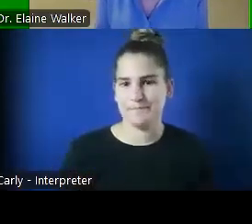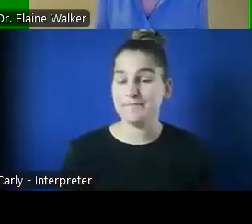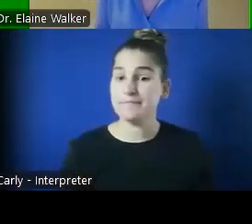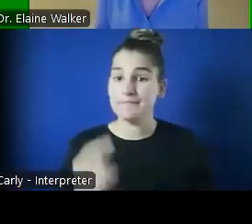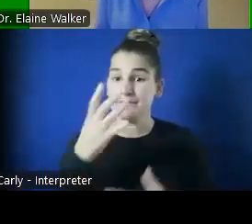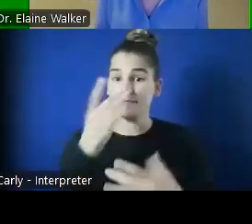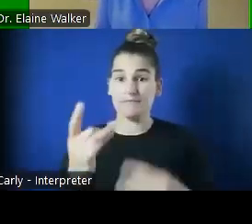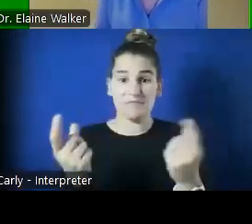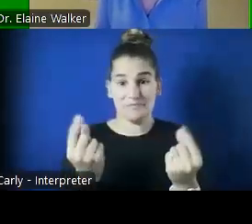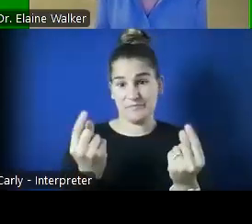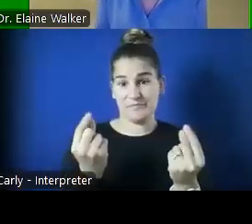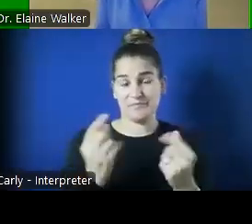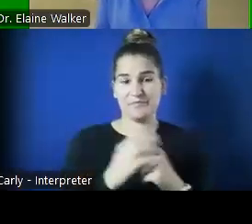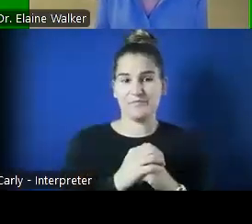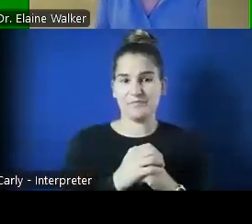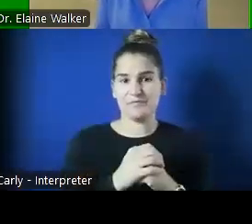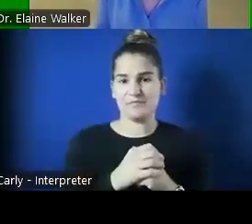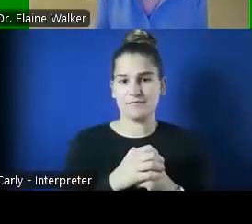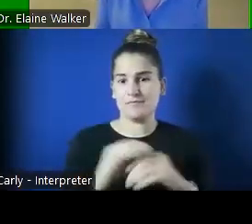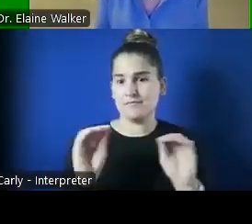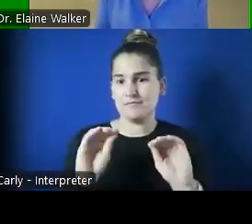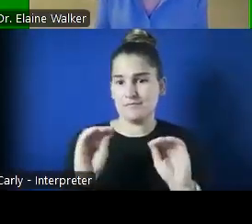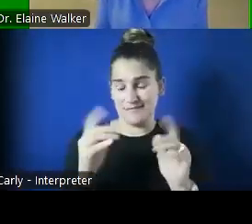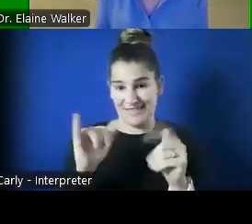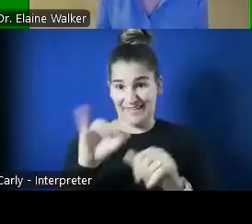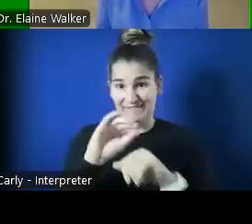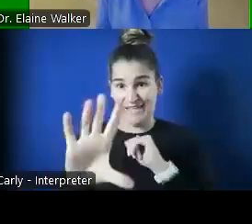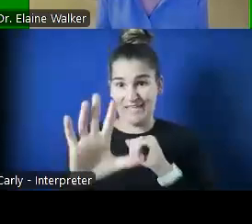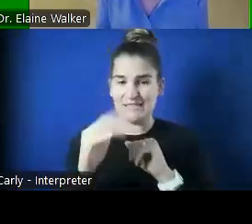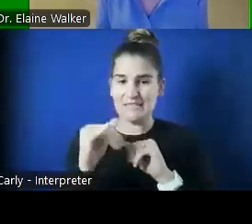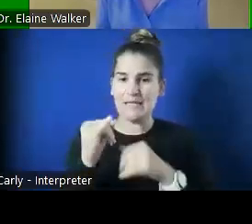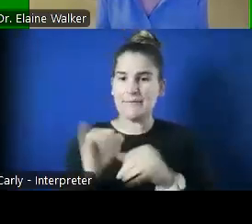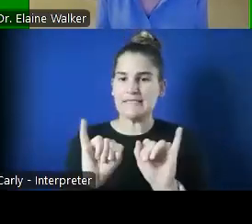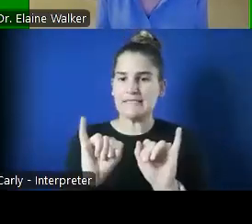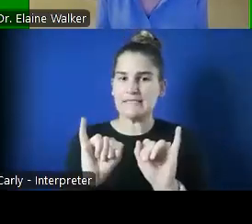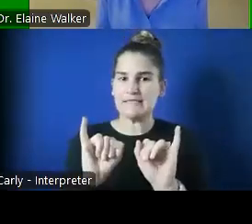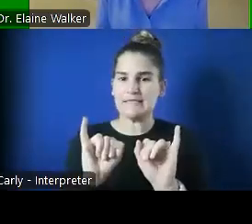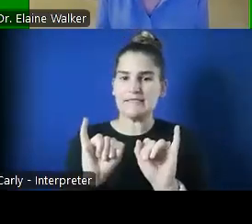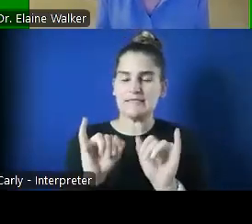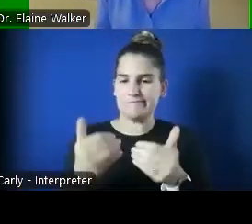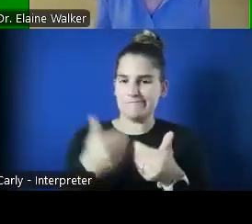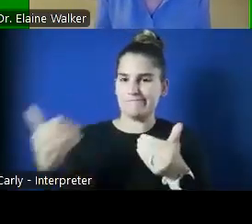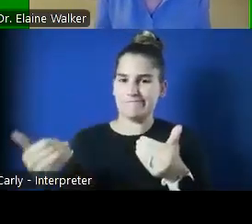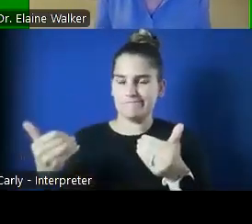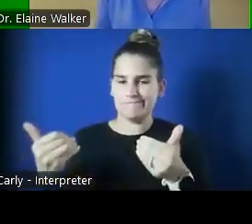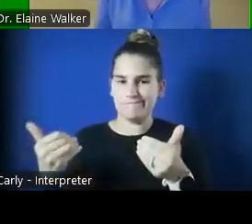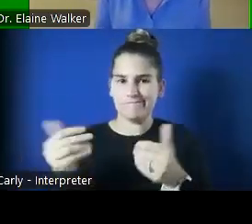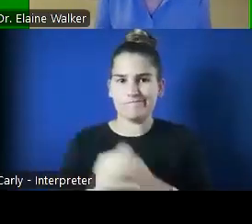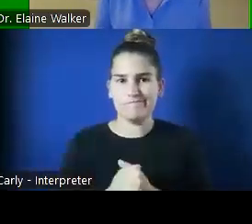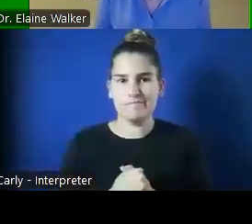thing is that there was an effect that that was independent of diagnostic group there was also a